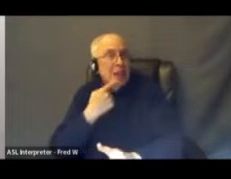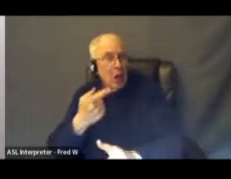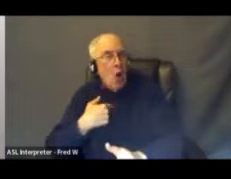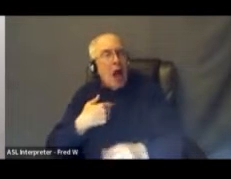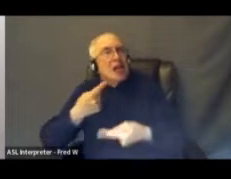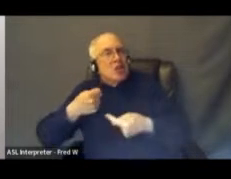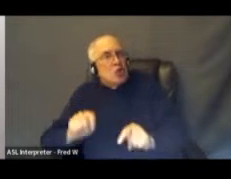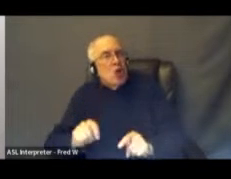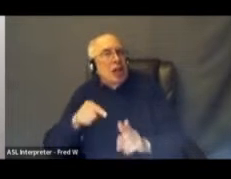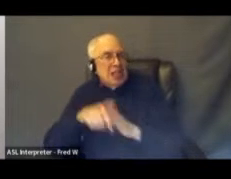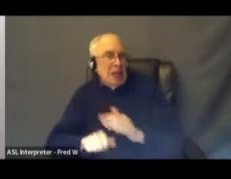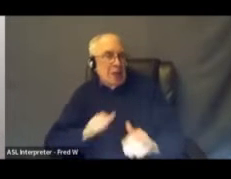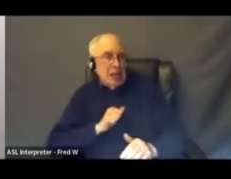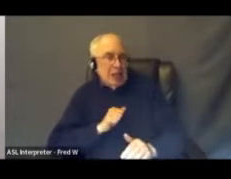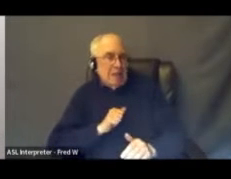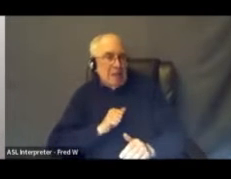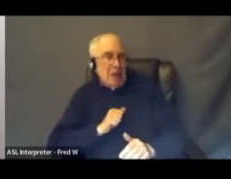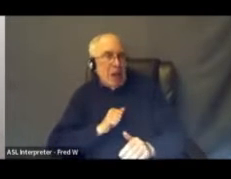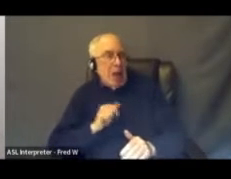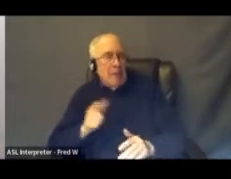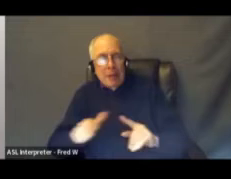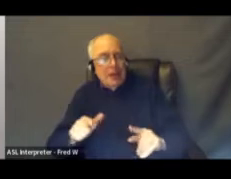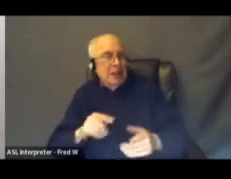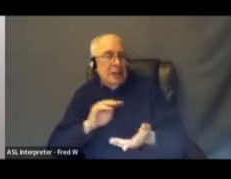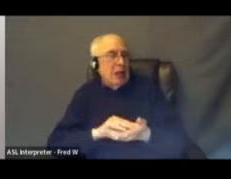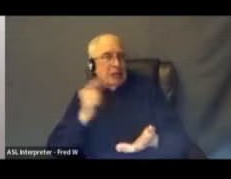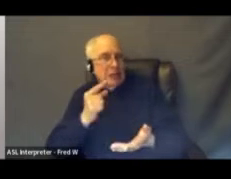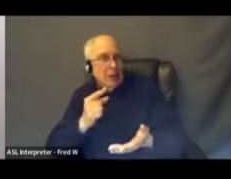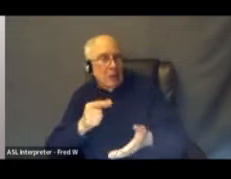up to you the screener to evaluate, how does this fit in